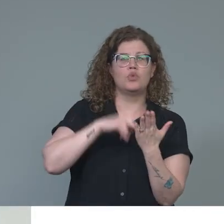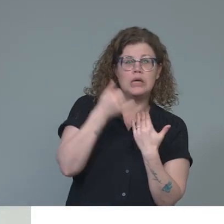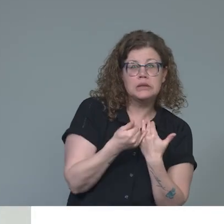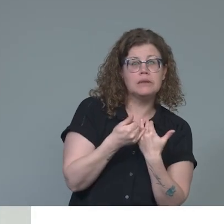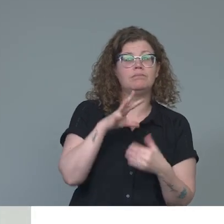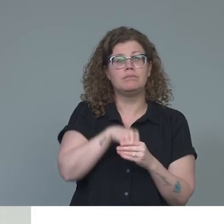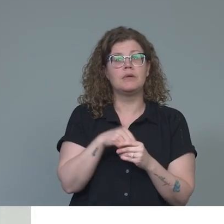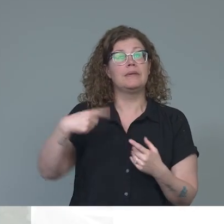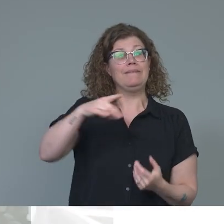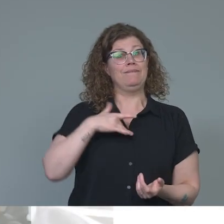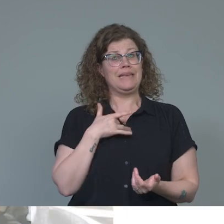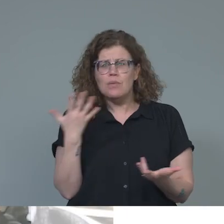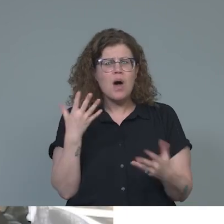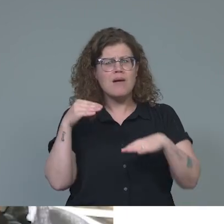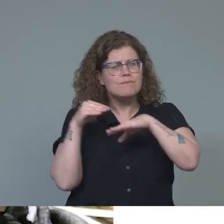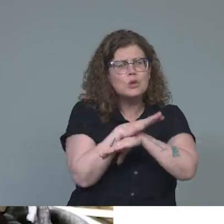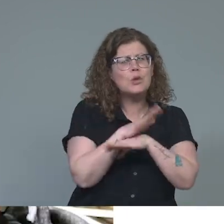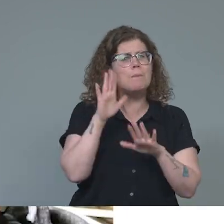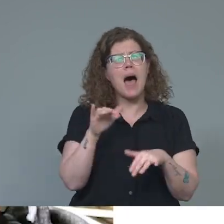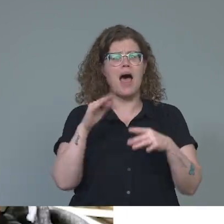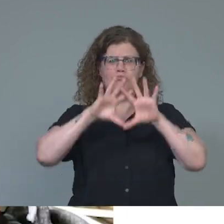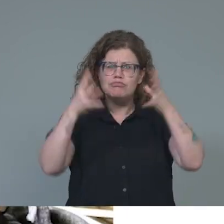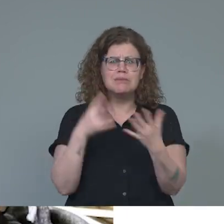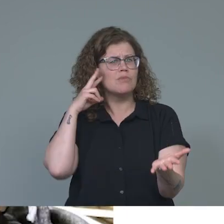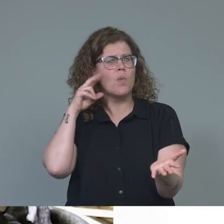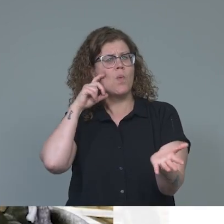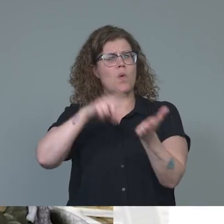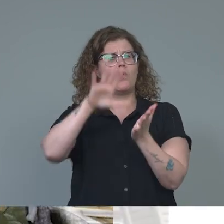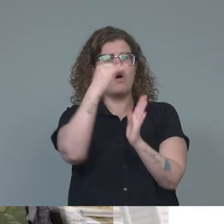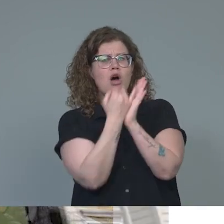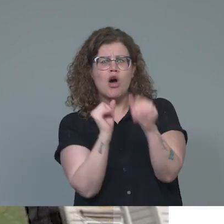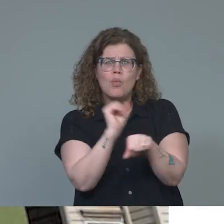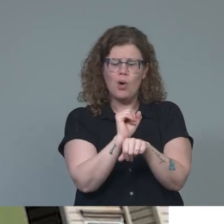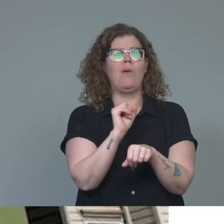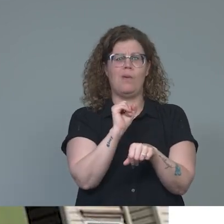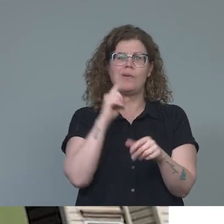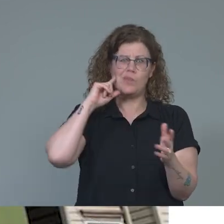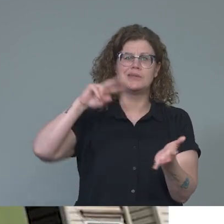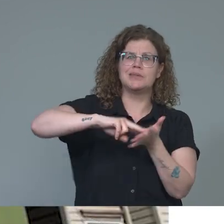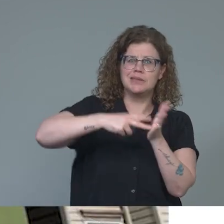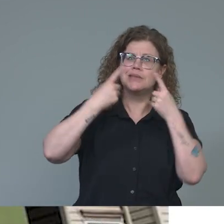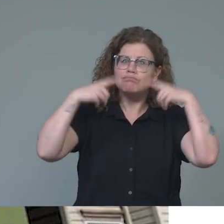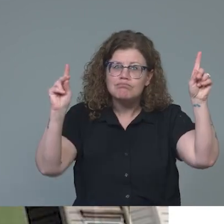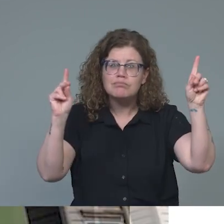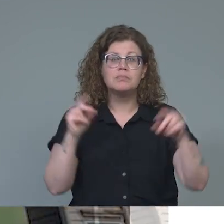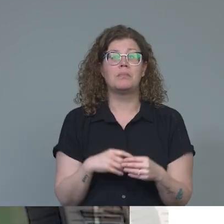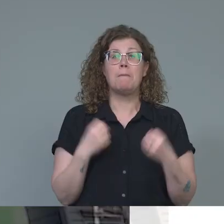important to like share your, like your culture, your story or a message or to